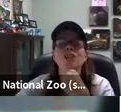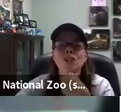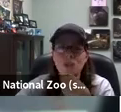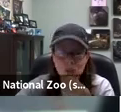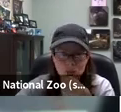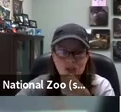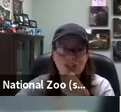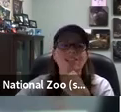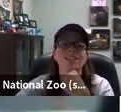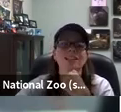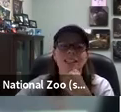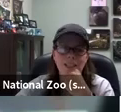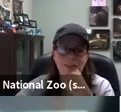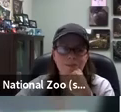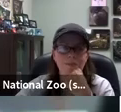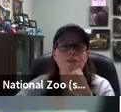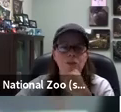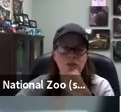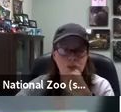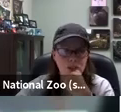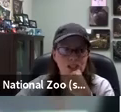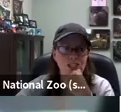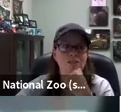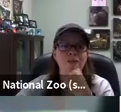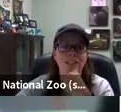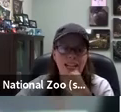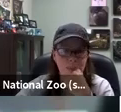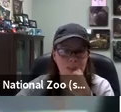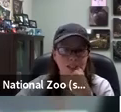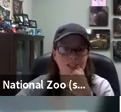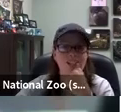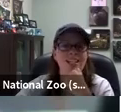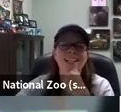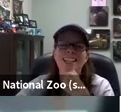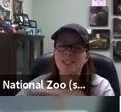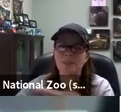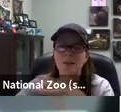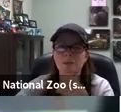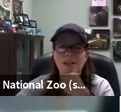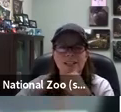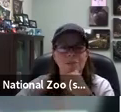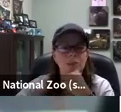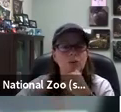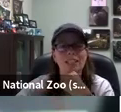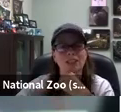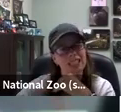huge food source for the caterpillars.